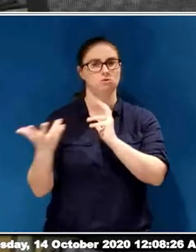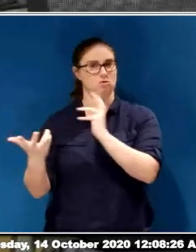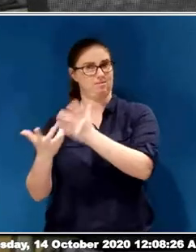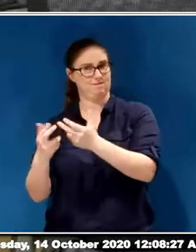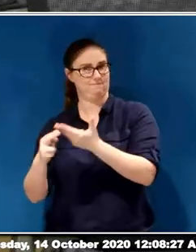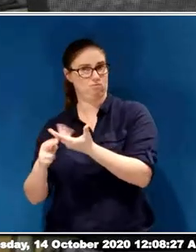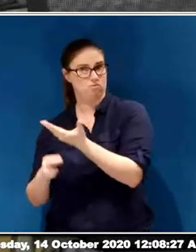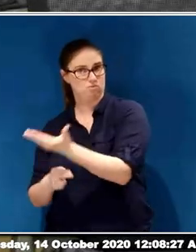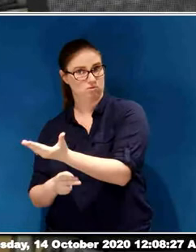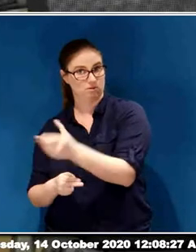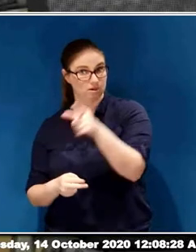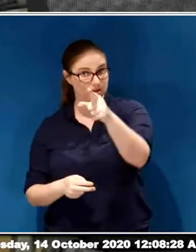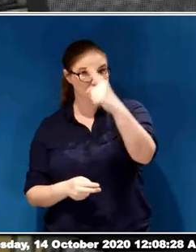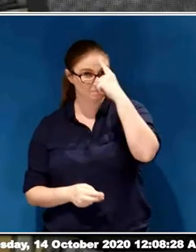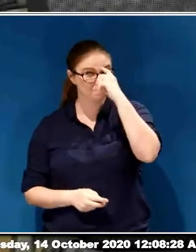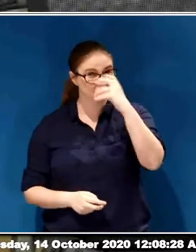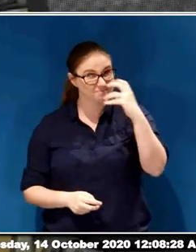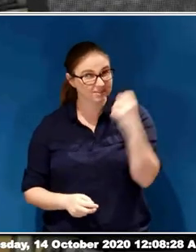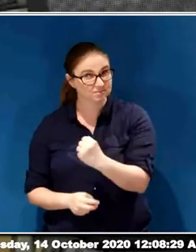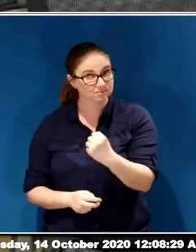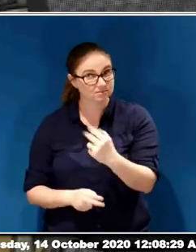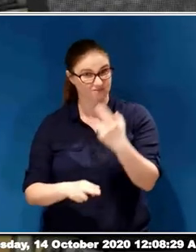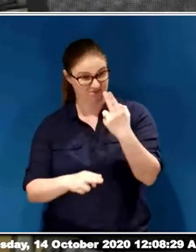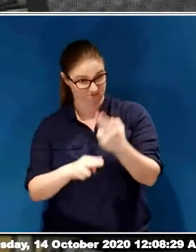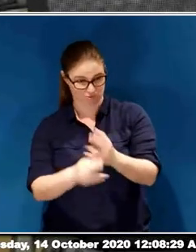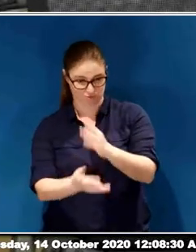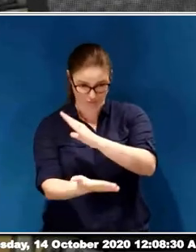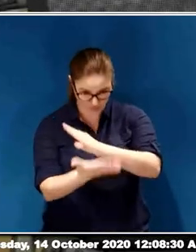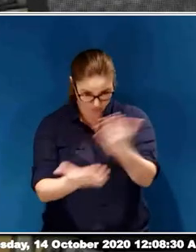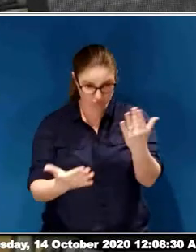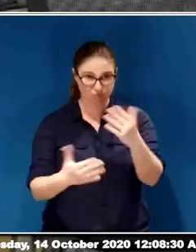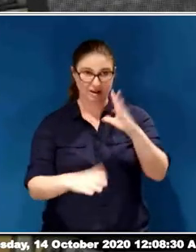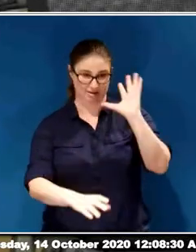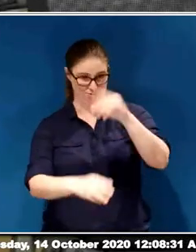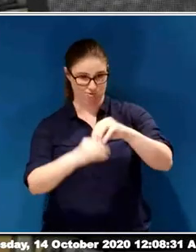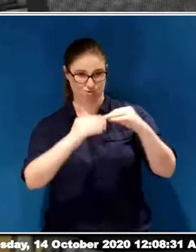not just that the accommodations are planned and implemented and adjusted,